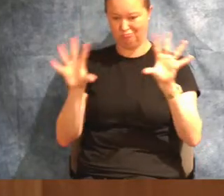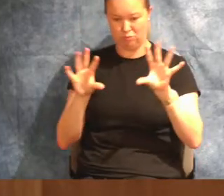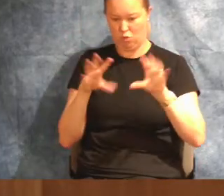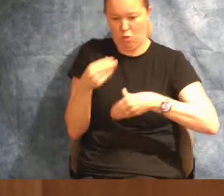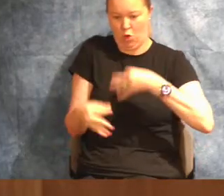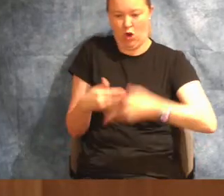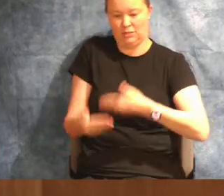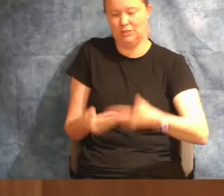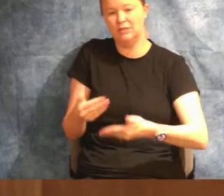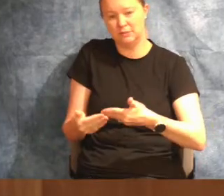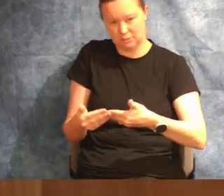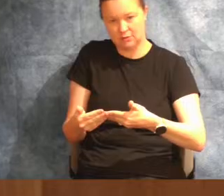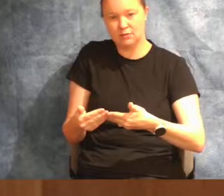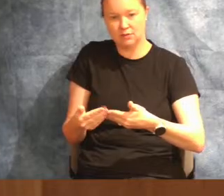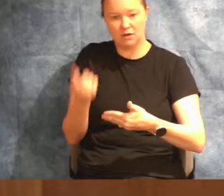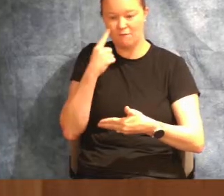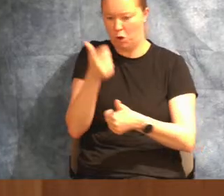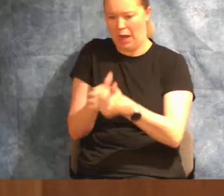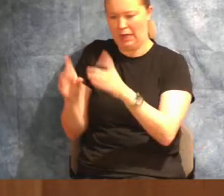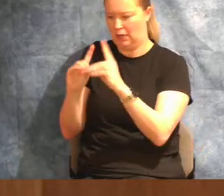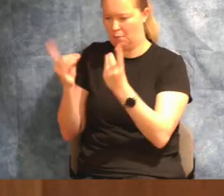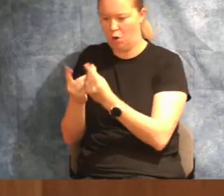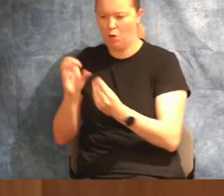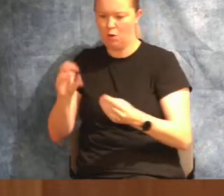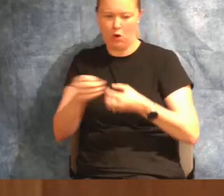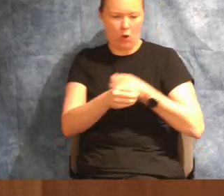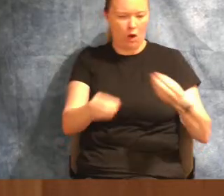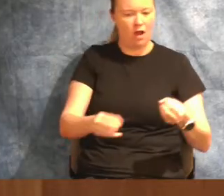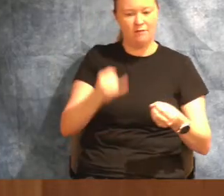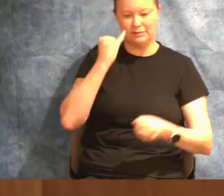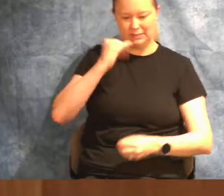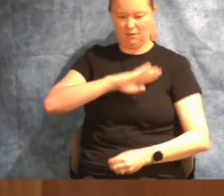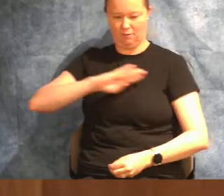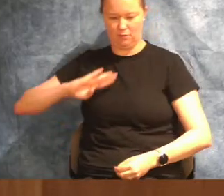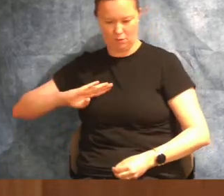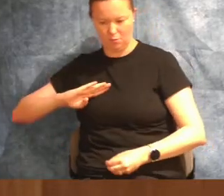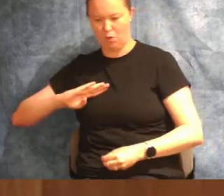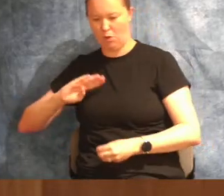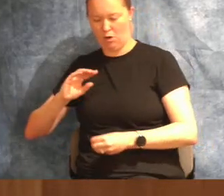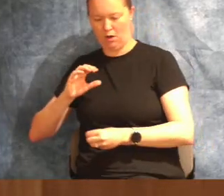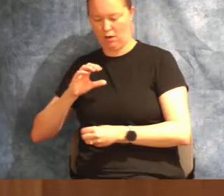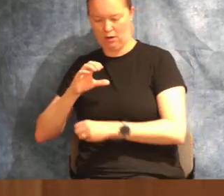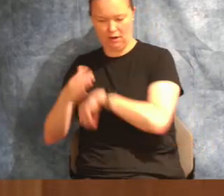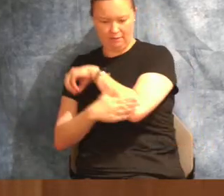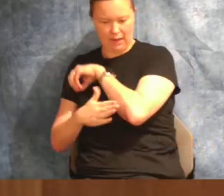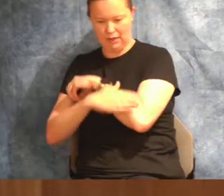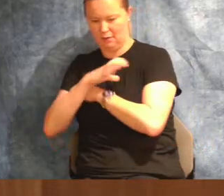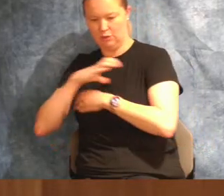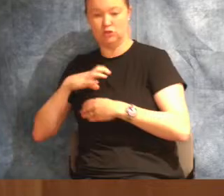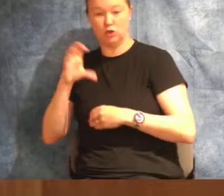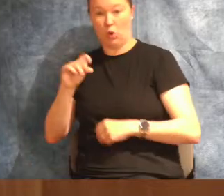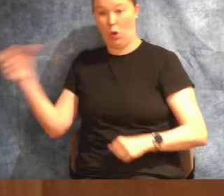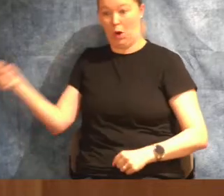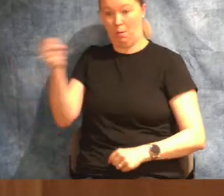for any department or office whether the Board of County Commissioners or appointing authorities to